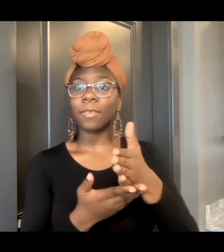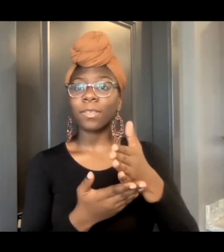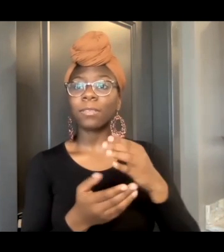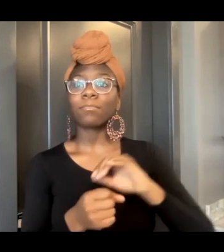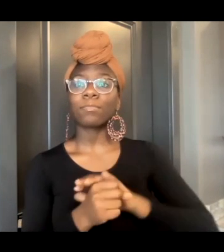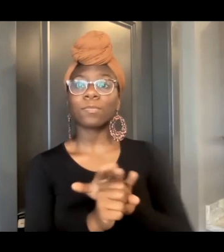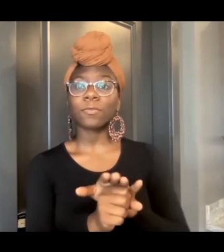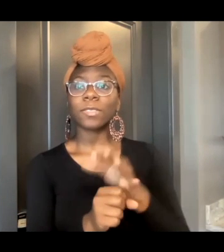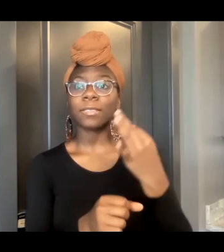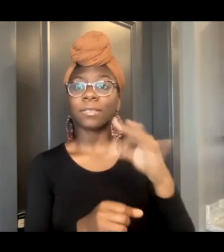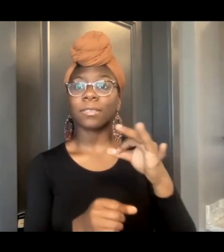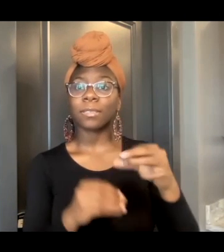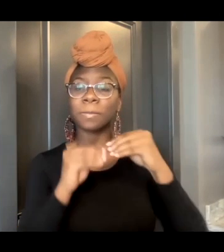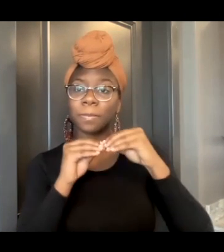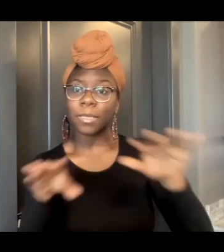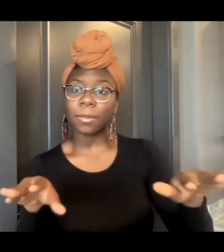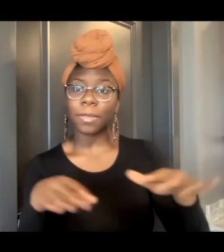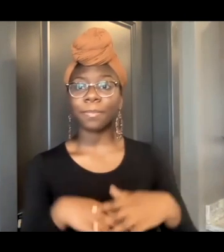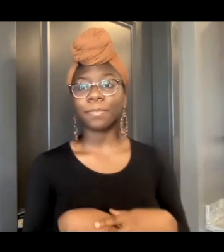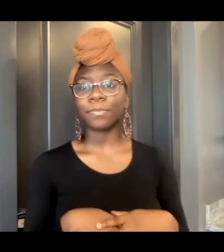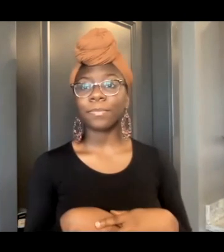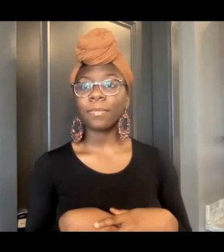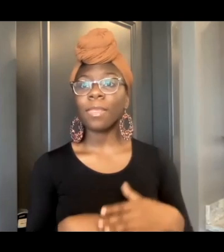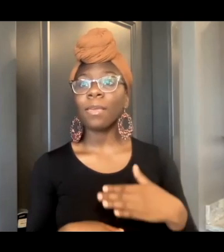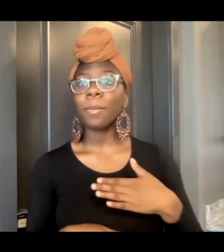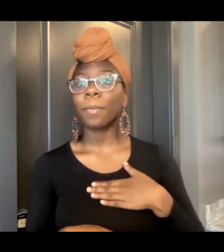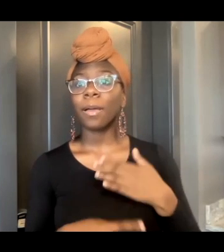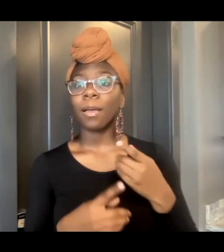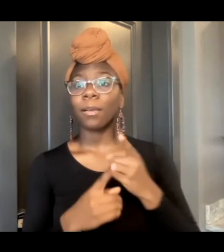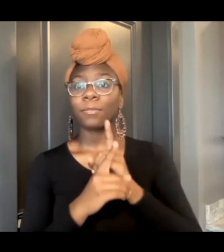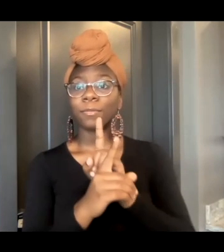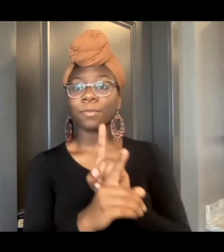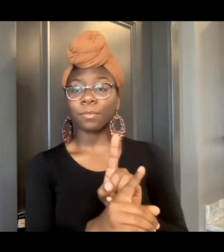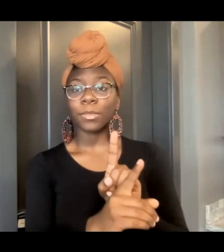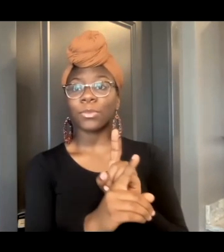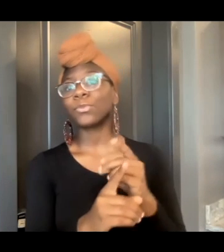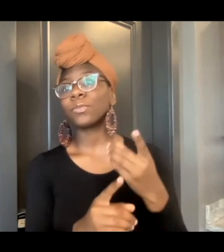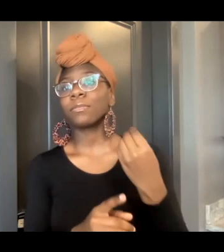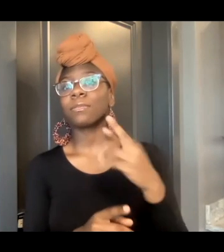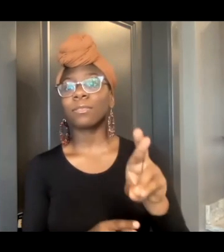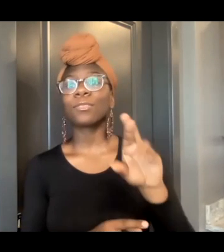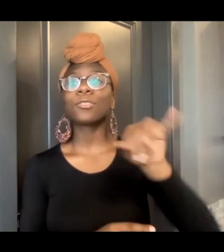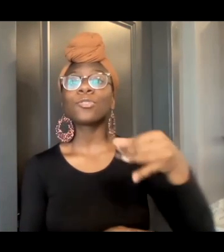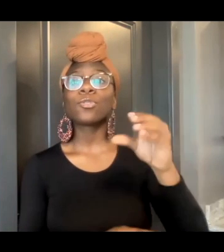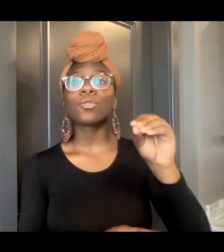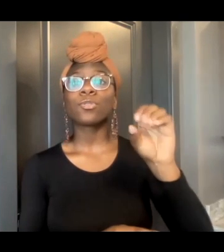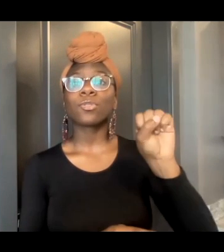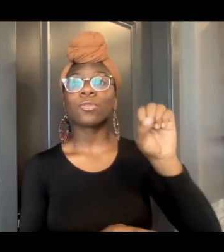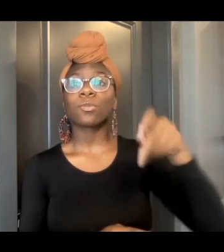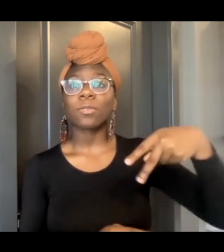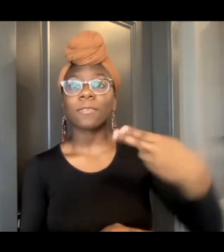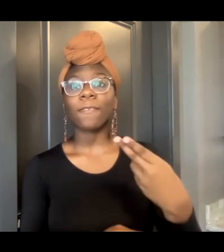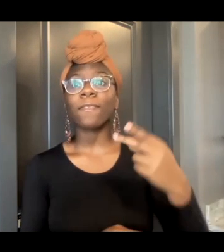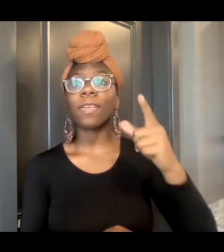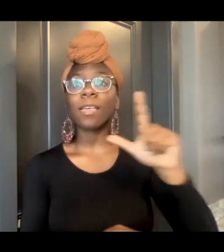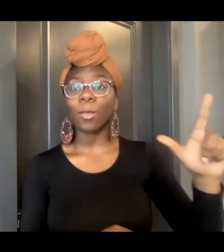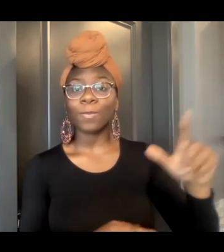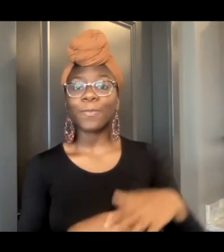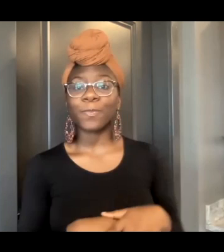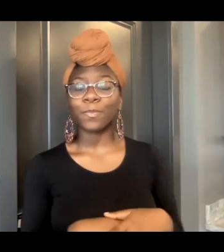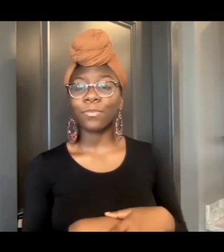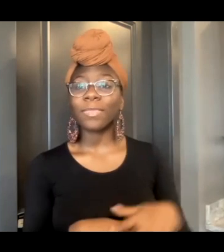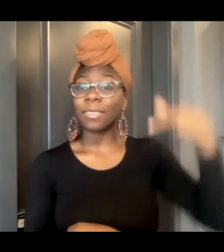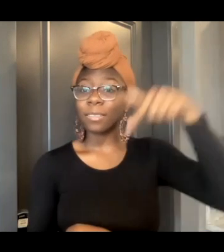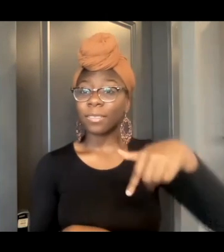COVID-19 Pandemic”. My research mentor is Dr. Joseph Hill.